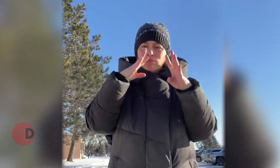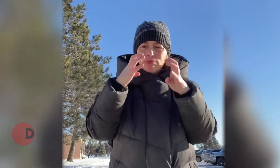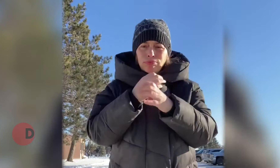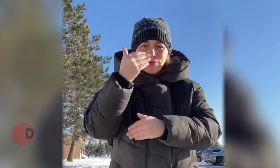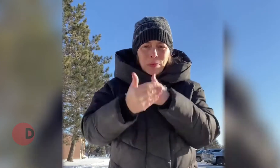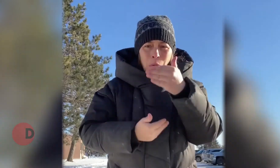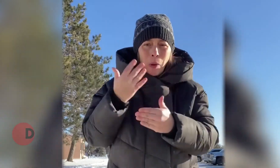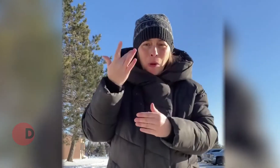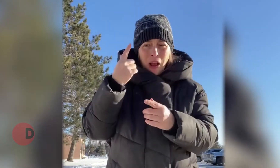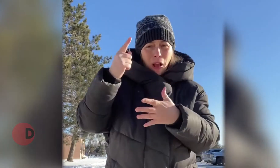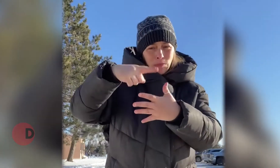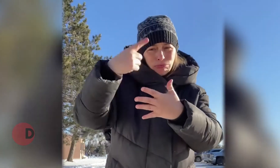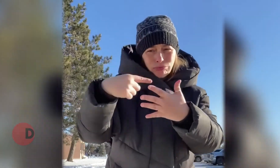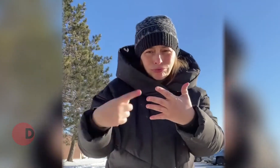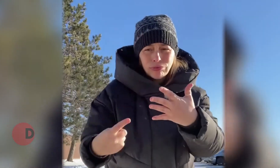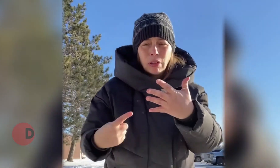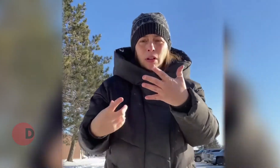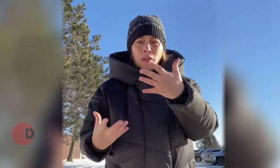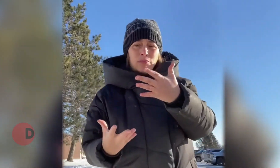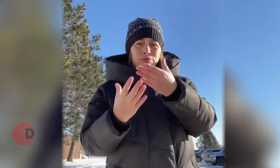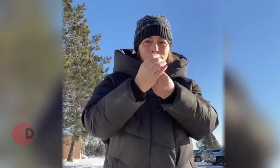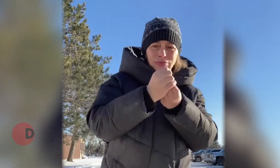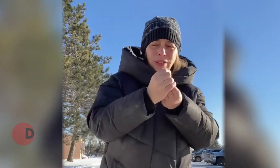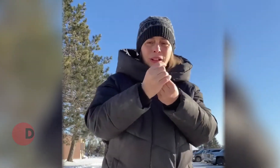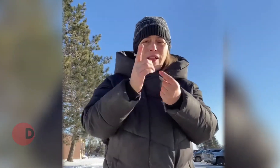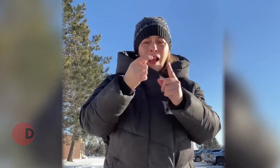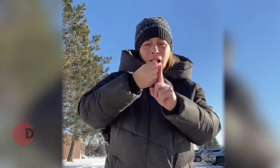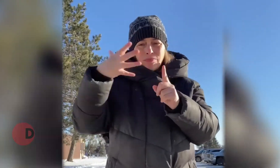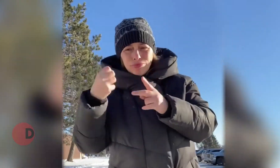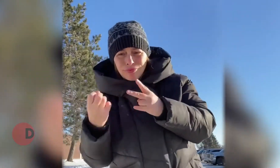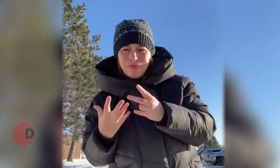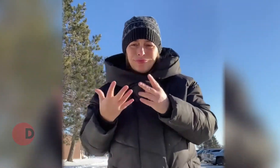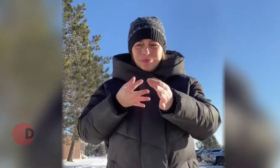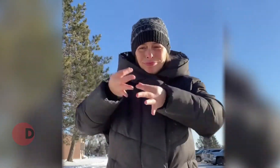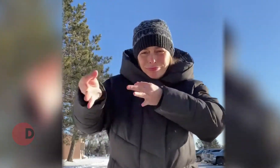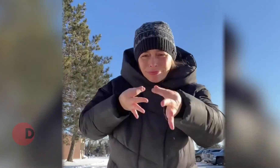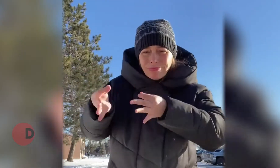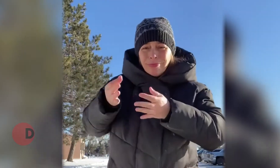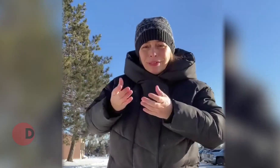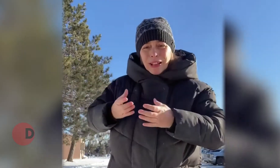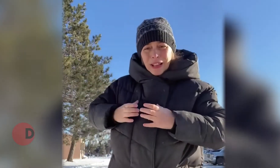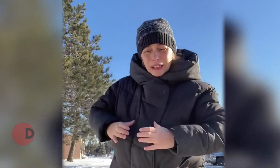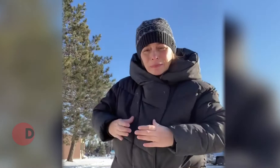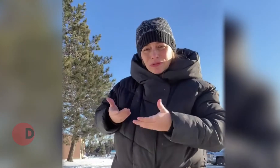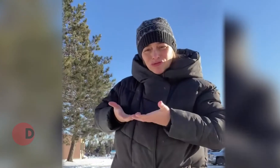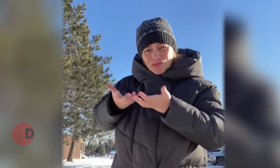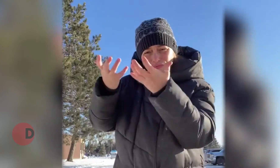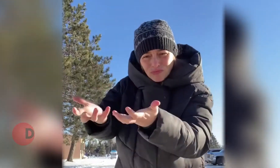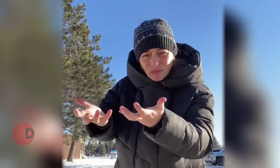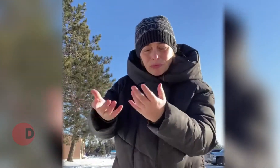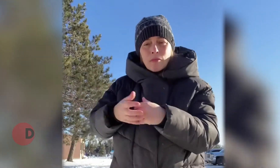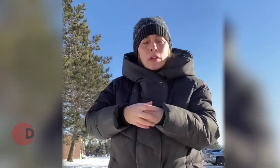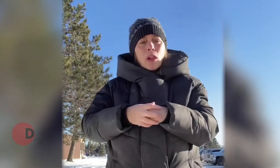There are so many concepts to have to explain to a client to navigate the system.